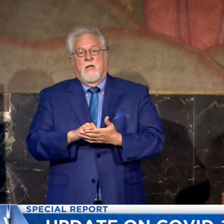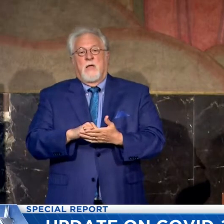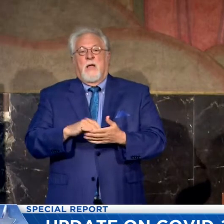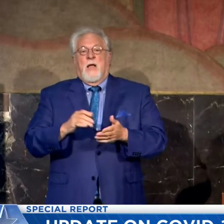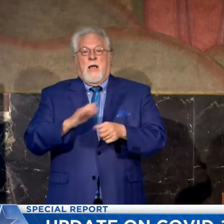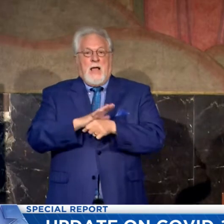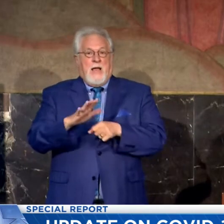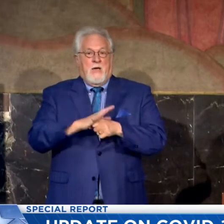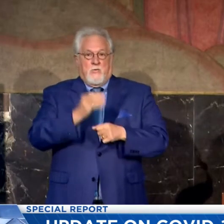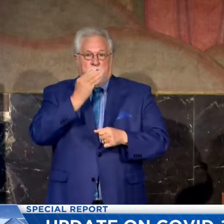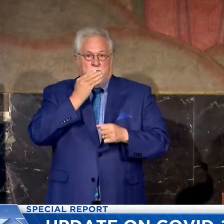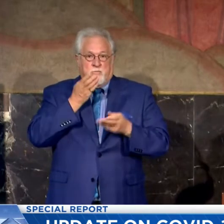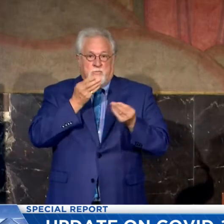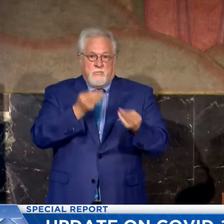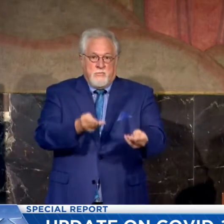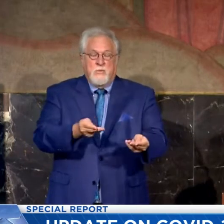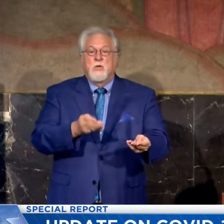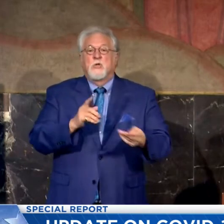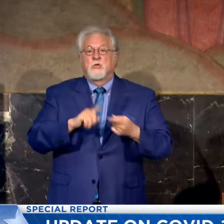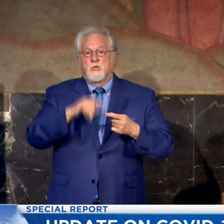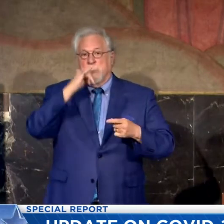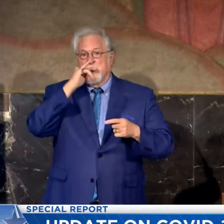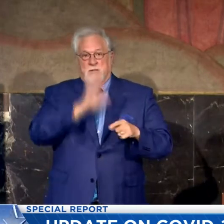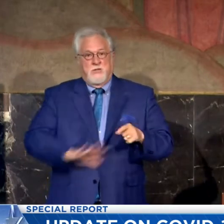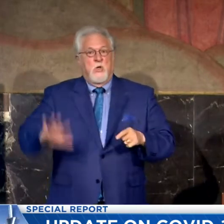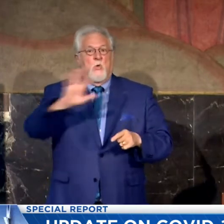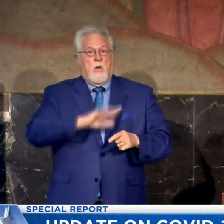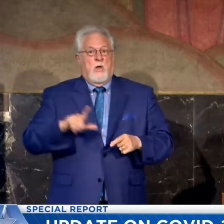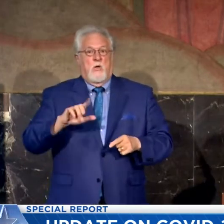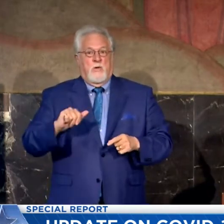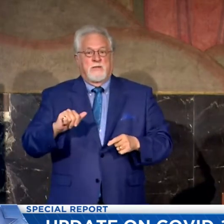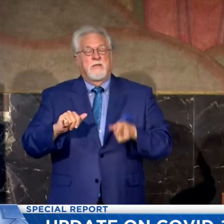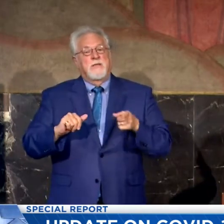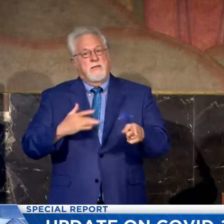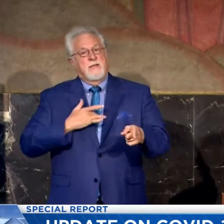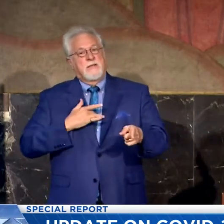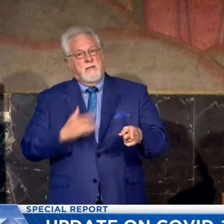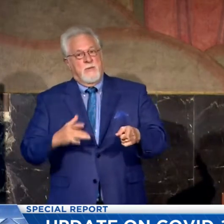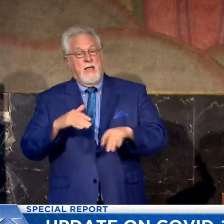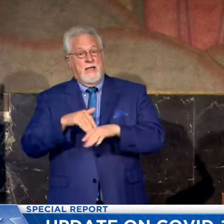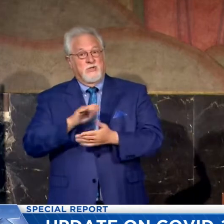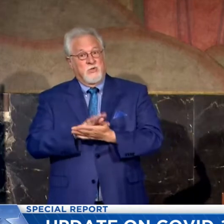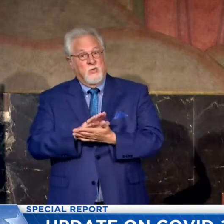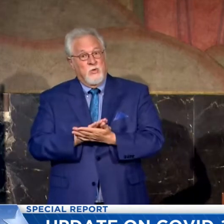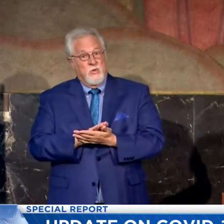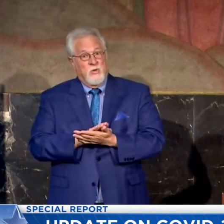I THINK ALL OF THE FOLKS AT DCFS AND DEPARTMENT OF EDUCATION AND VARIOUS SCHOOL DISTRICTS AND SO FORTH THAT ARE WORKING SO HARD TO MAKE SURE